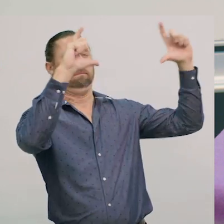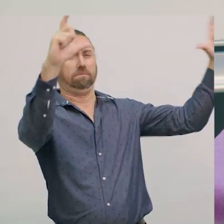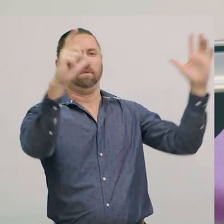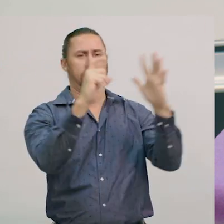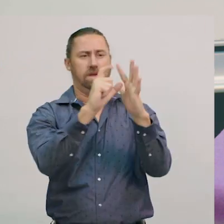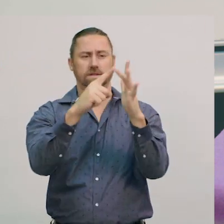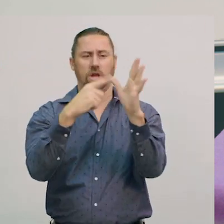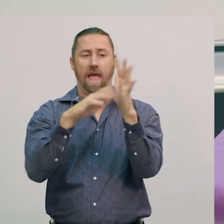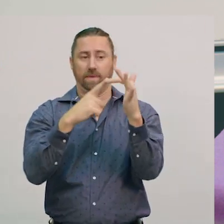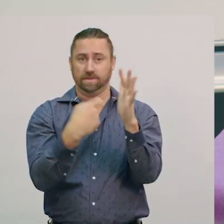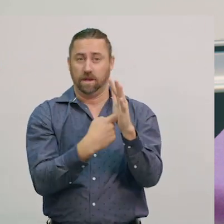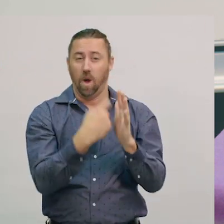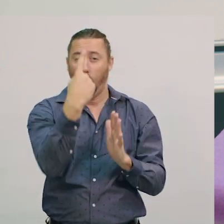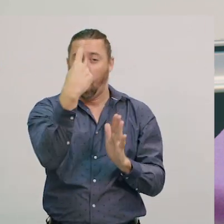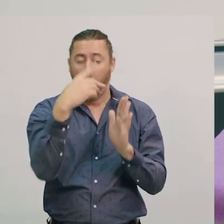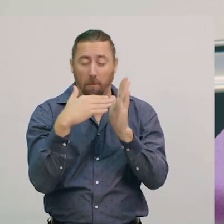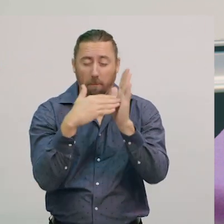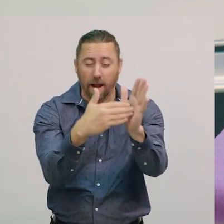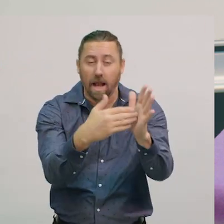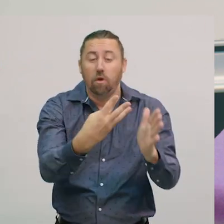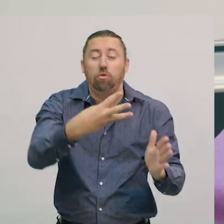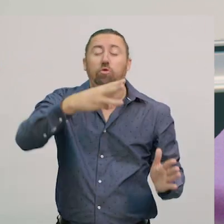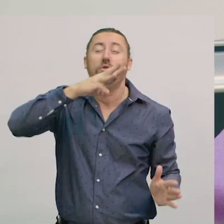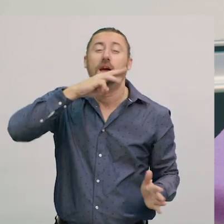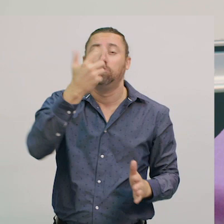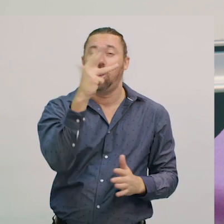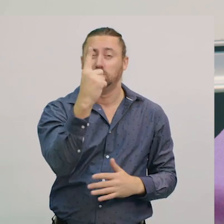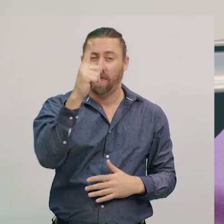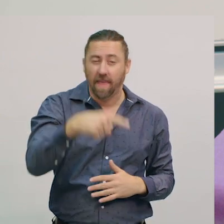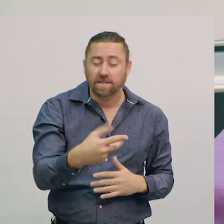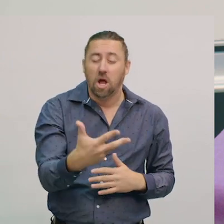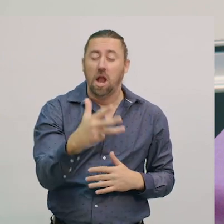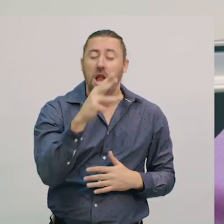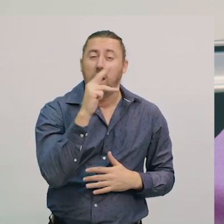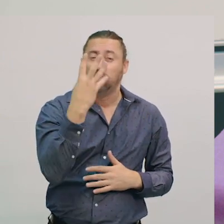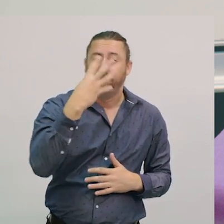1,391,940km.